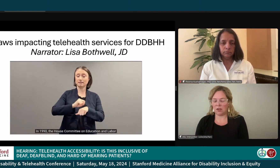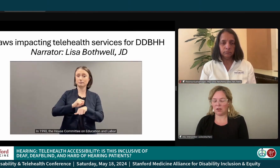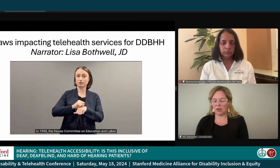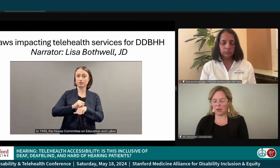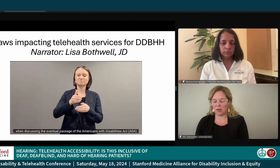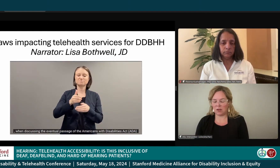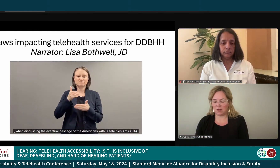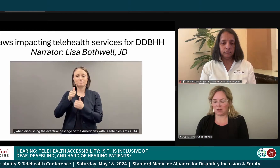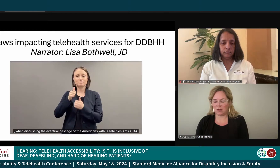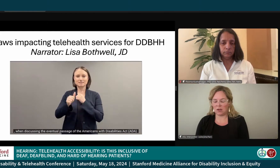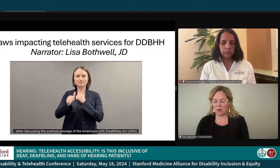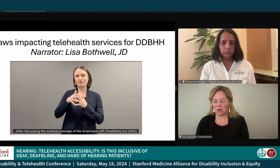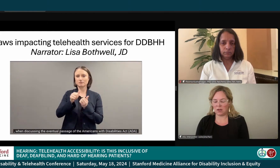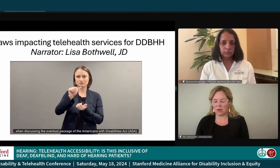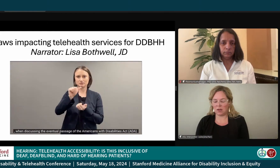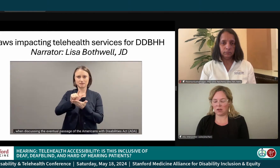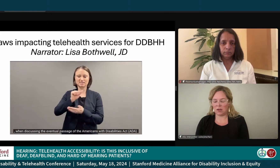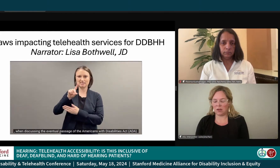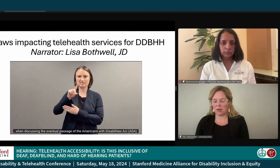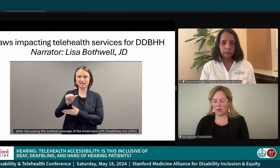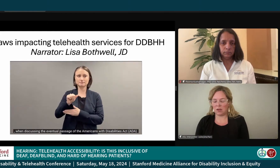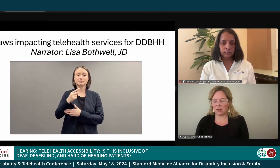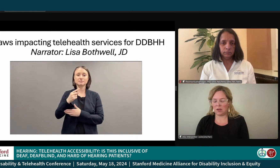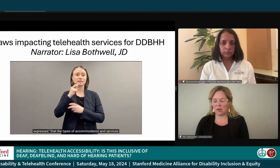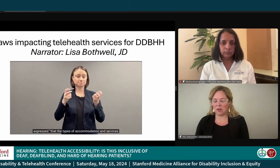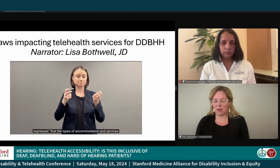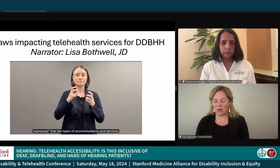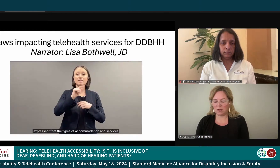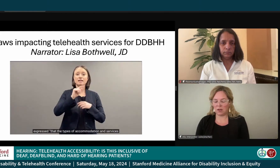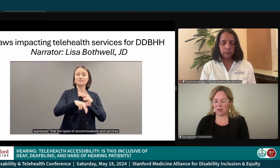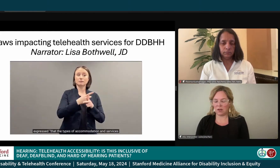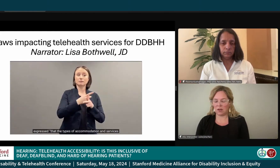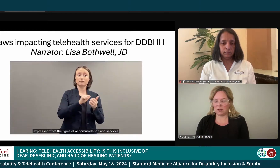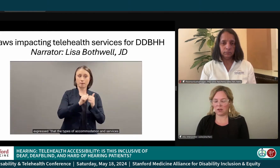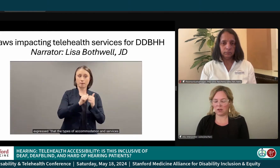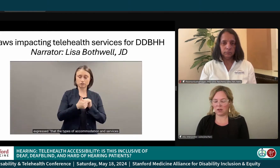Committee on Education and Labor when discussing the eventual passage of American Disabilities